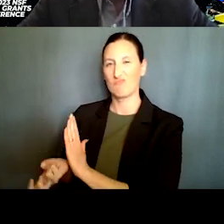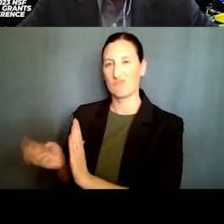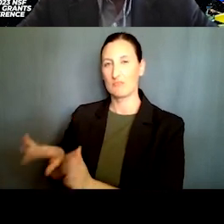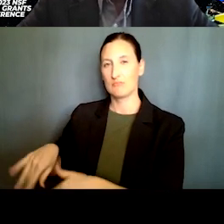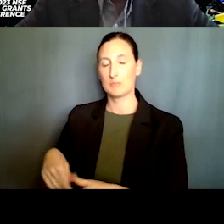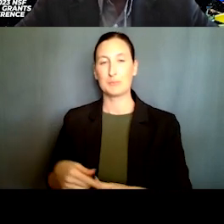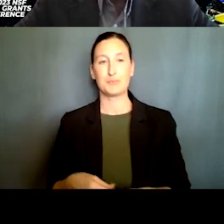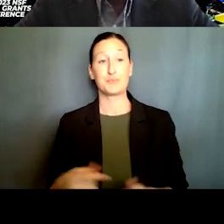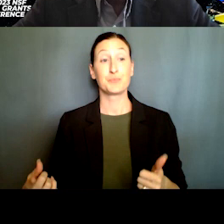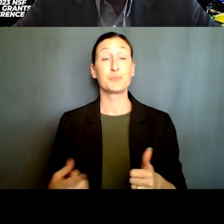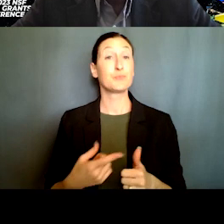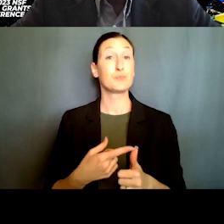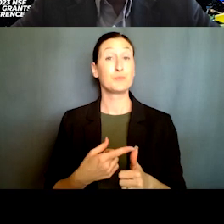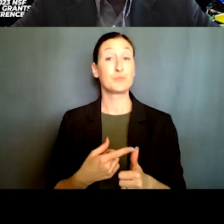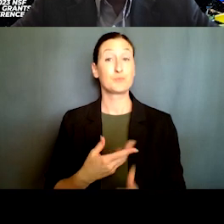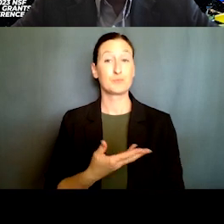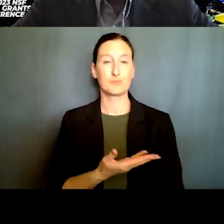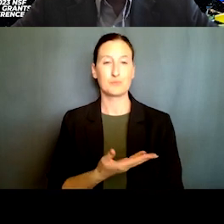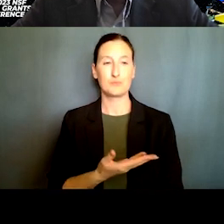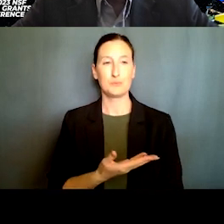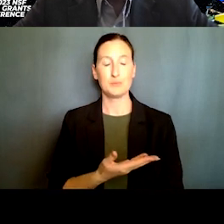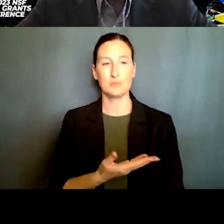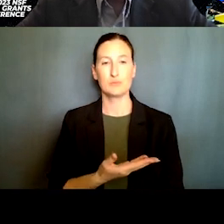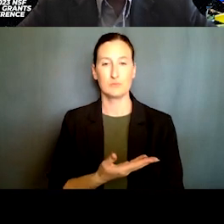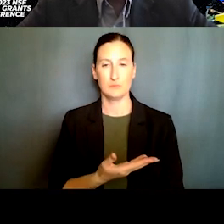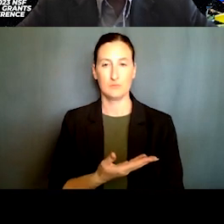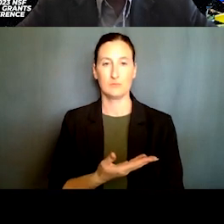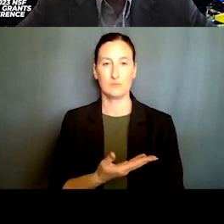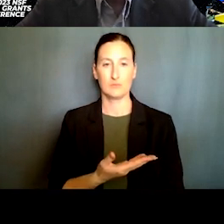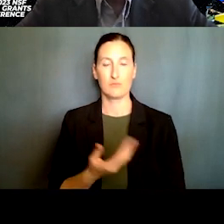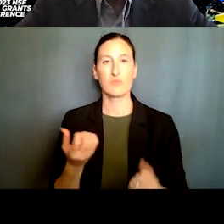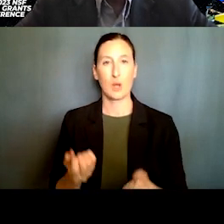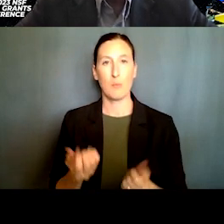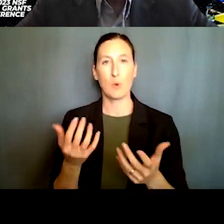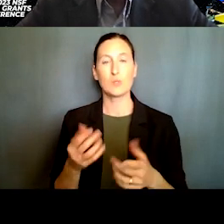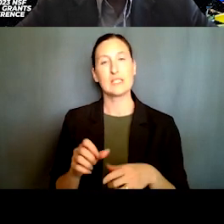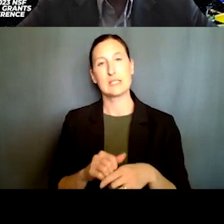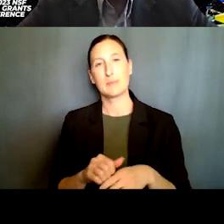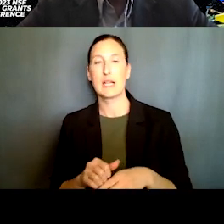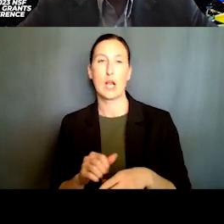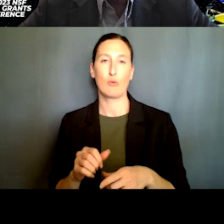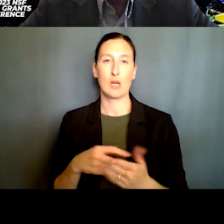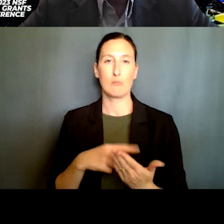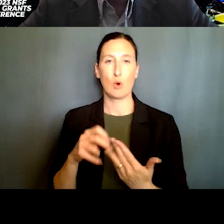The first example of one of these large scale multidisciplinary projects is it's called MFB,